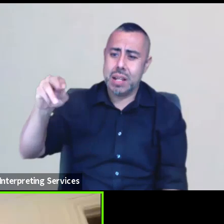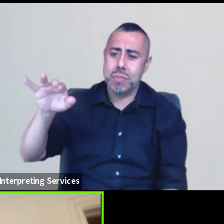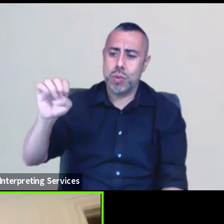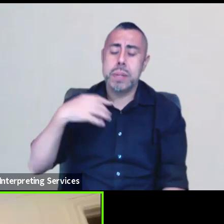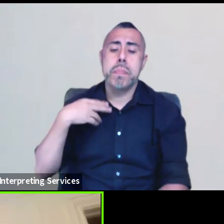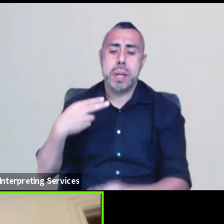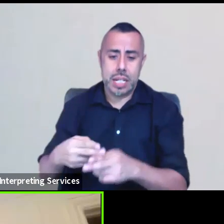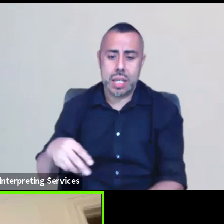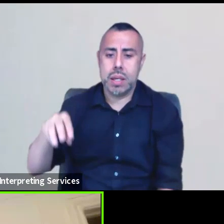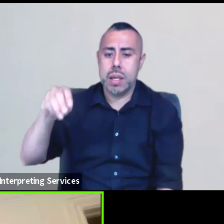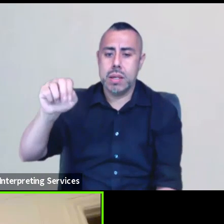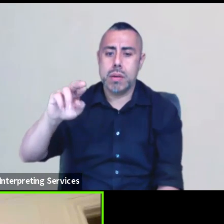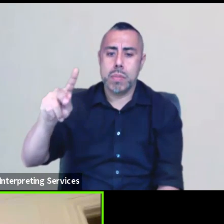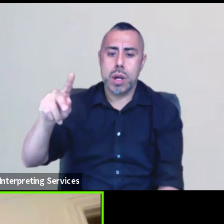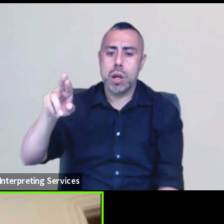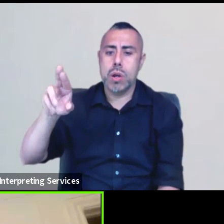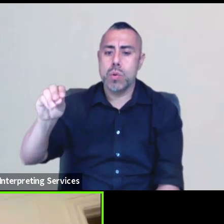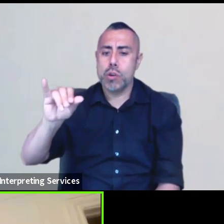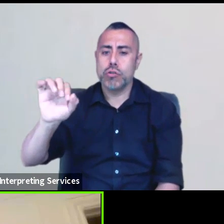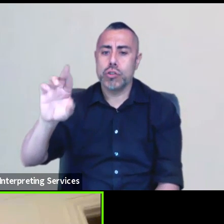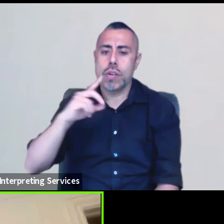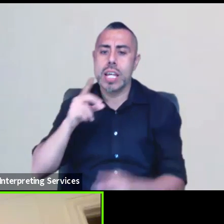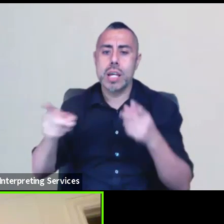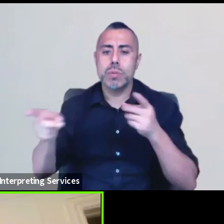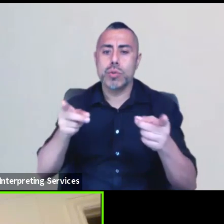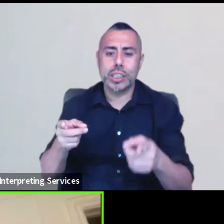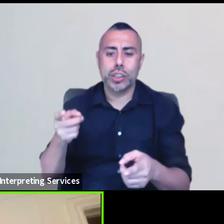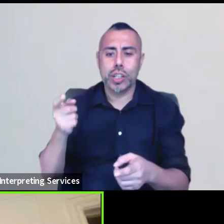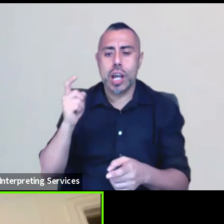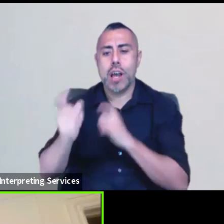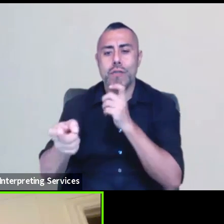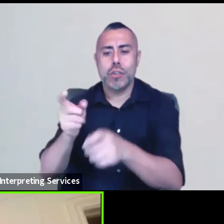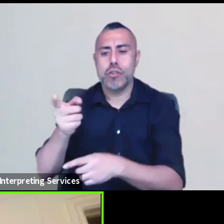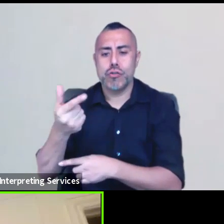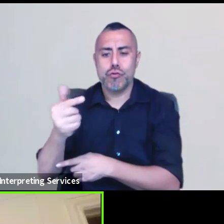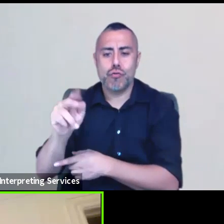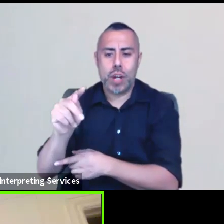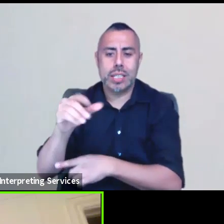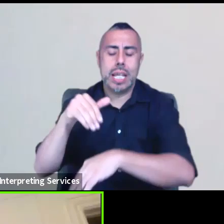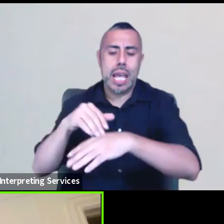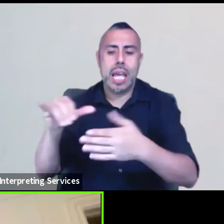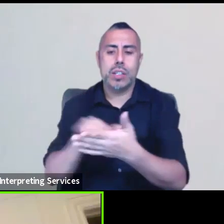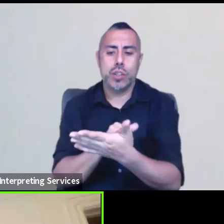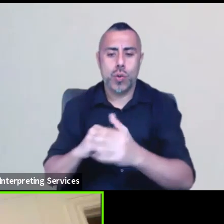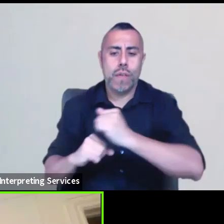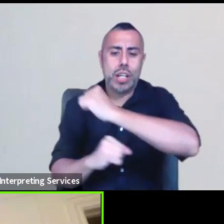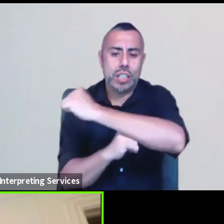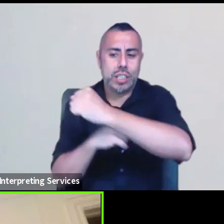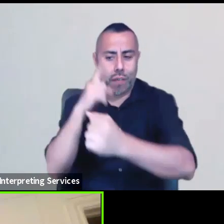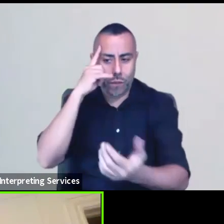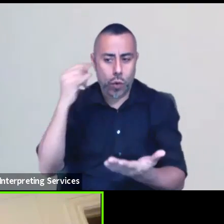I am the director of grants at the New York Foundation for the Arts, which is an organization that serves people